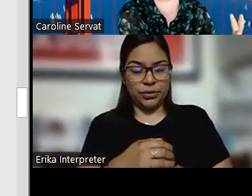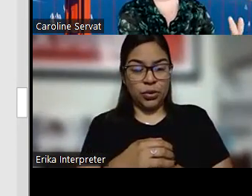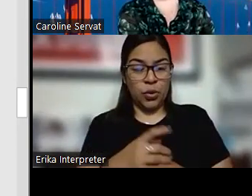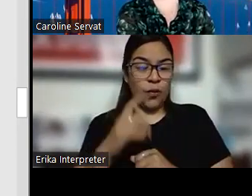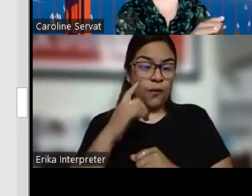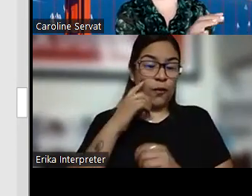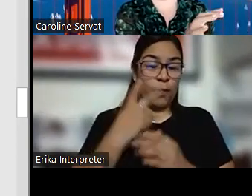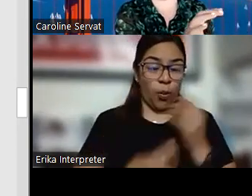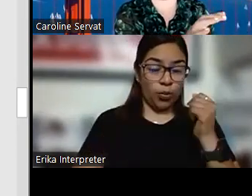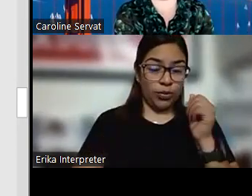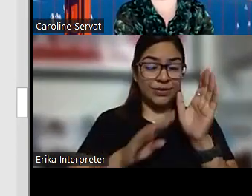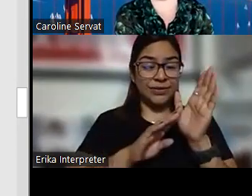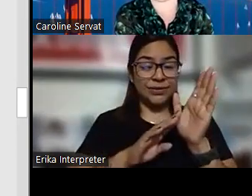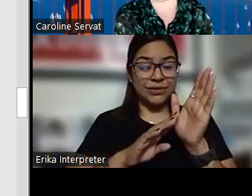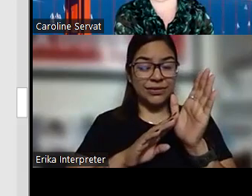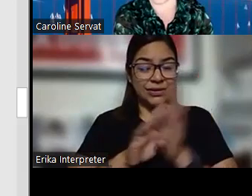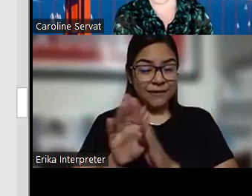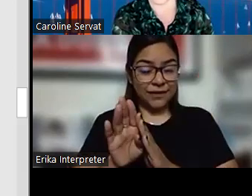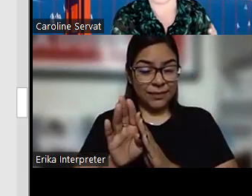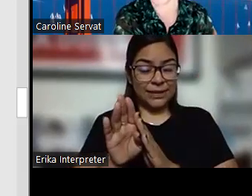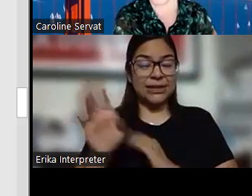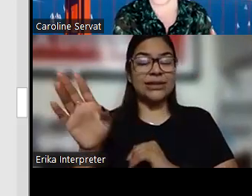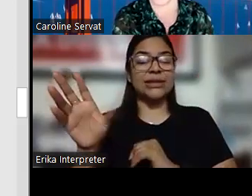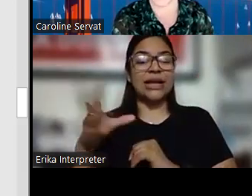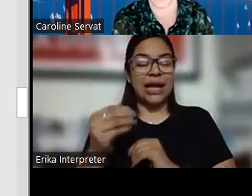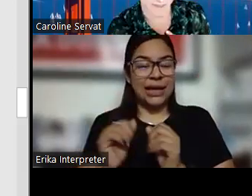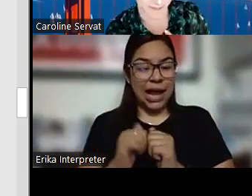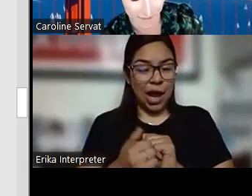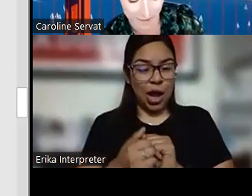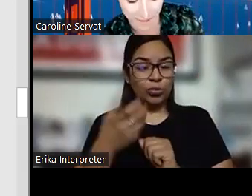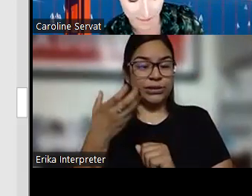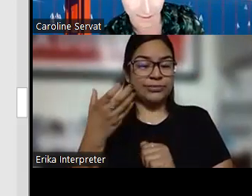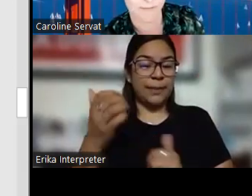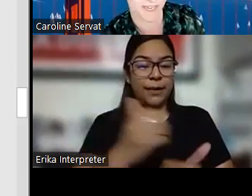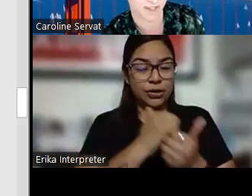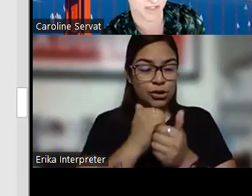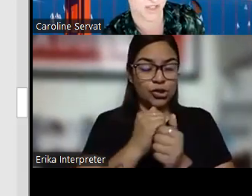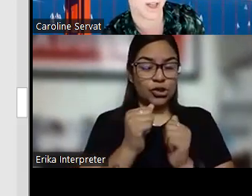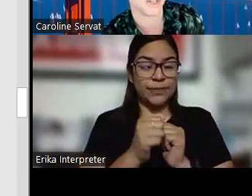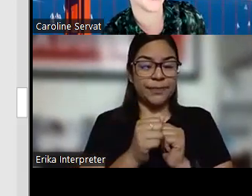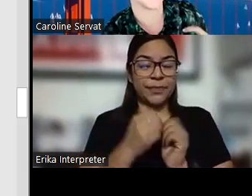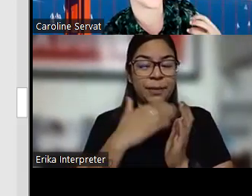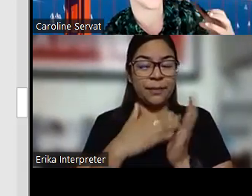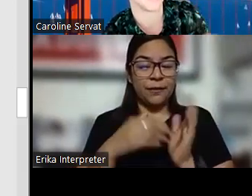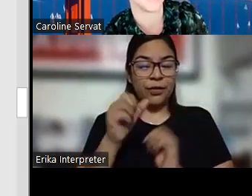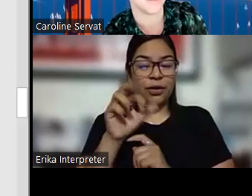section um as well as the ROI framework really in the in the um funding section as well to to